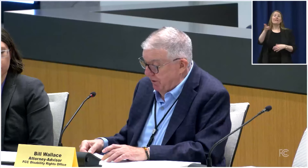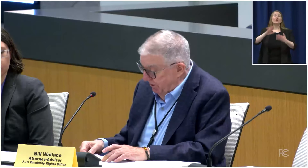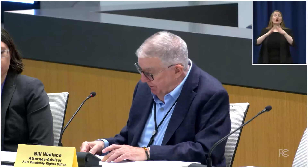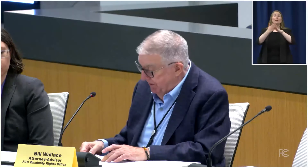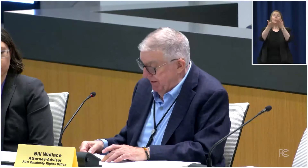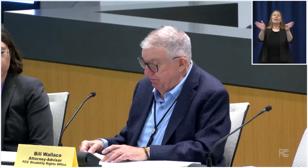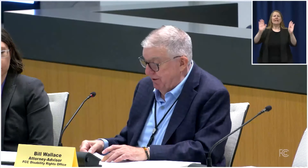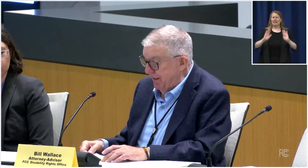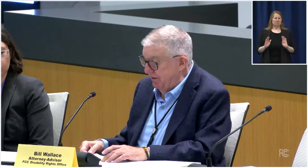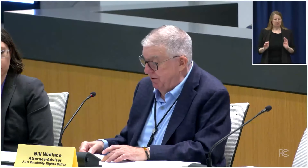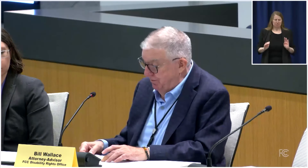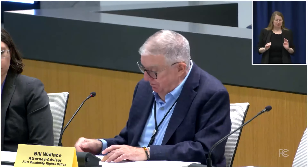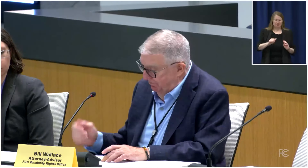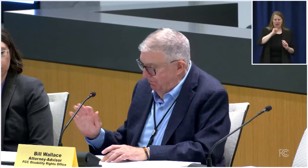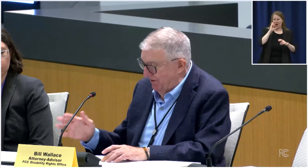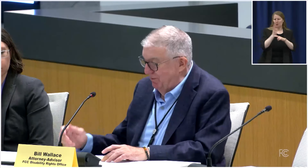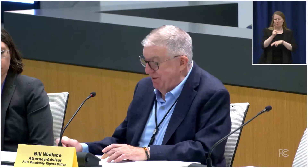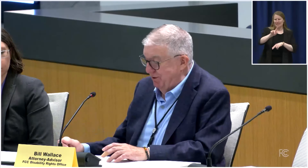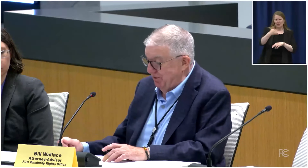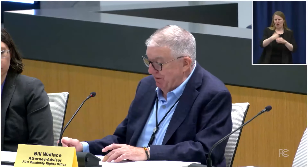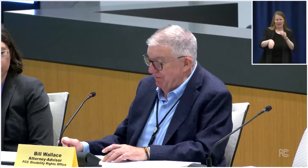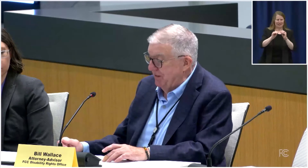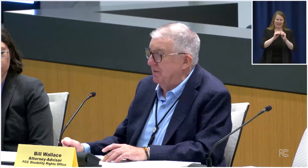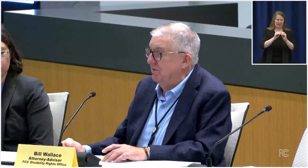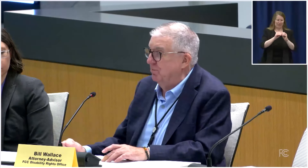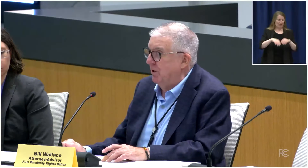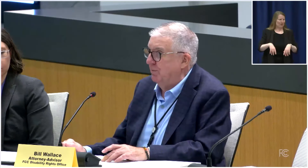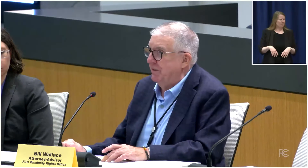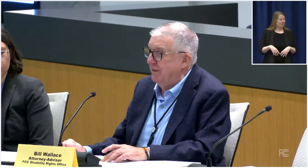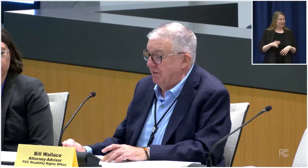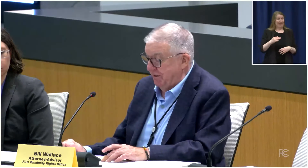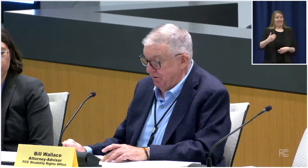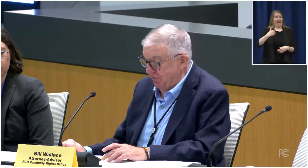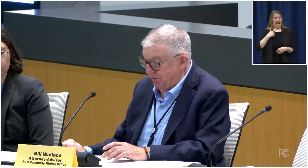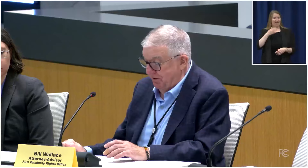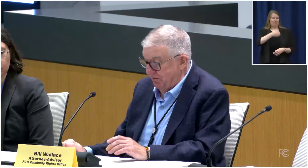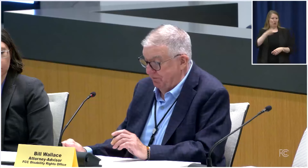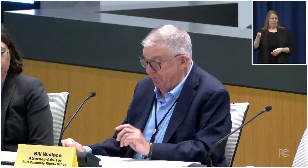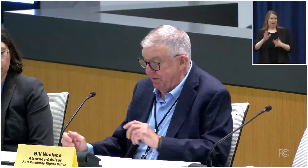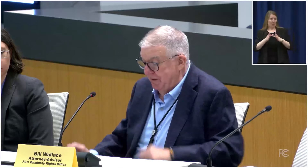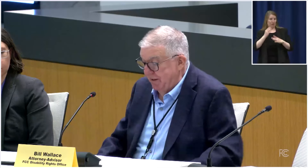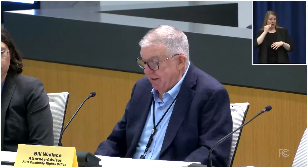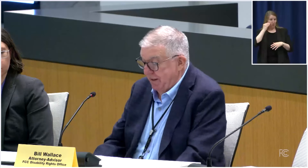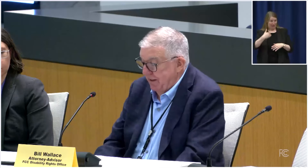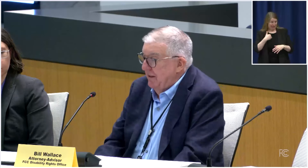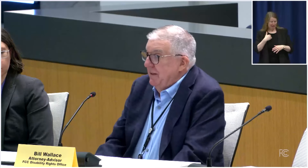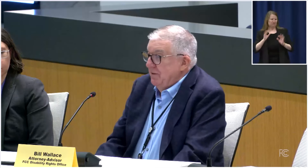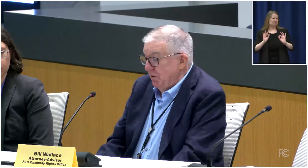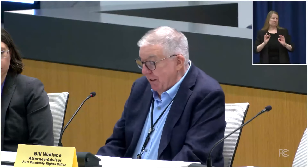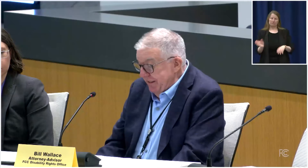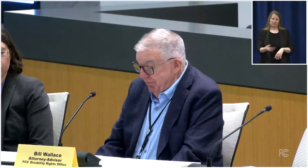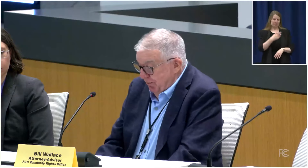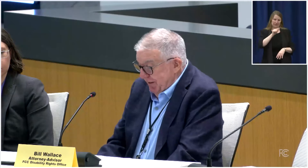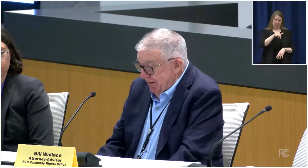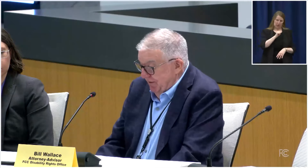HAVE SUPPLANTED TTYS IN GENERAL AND DVC CAN REPLACE TTYS FOR ASL USERS. USE OF TTYS HAS DECREASED